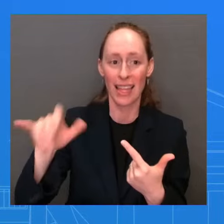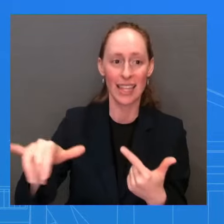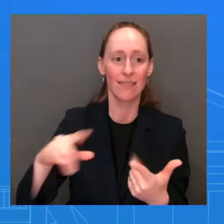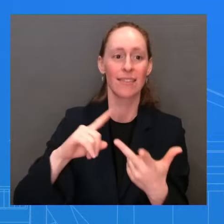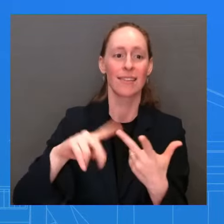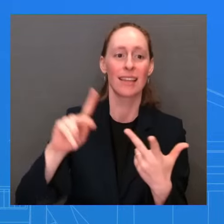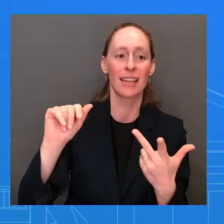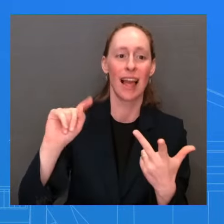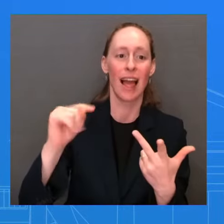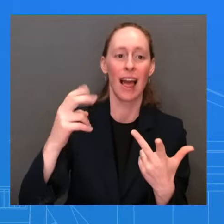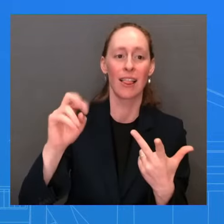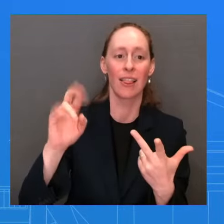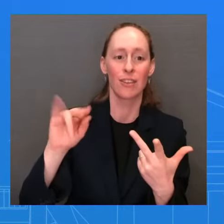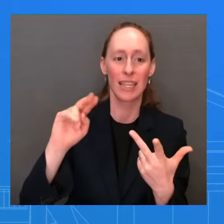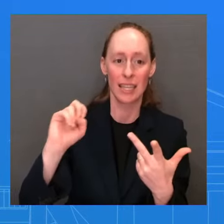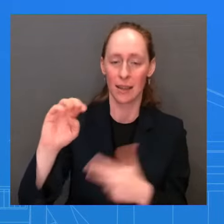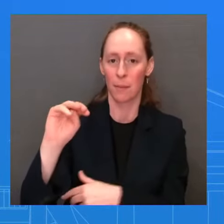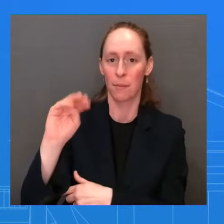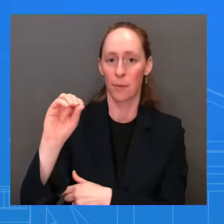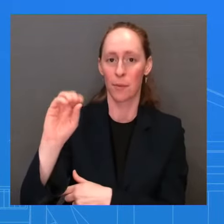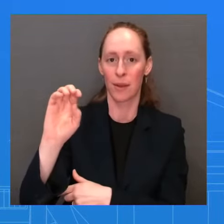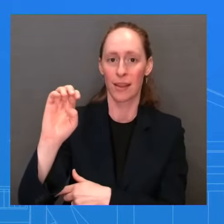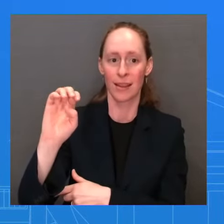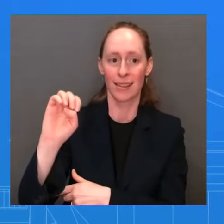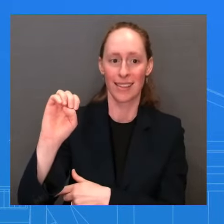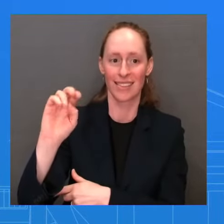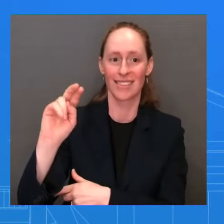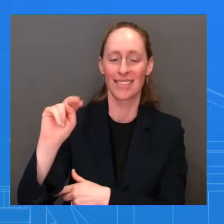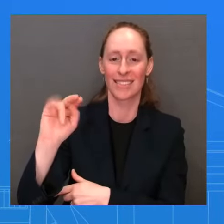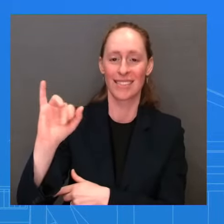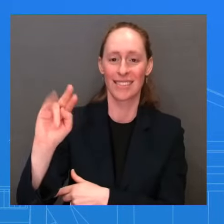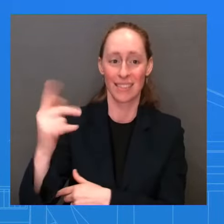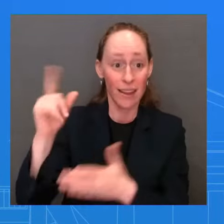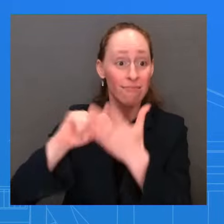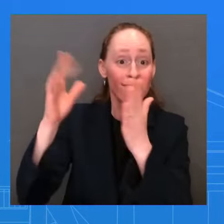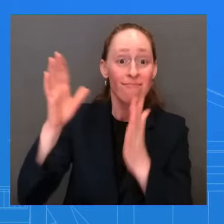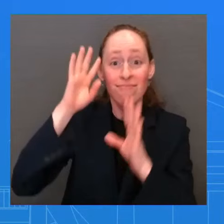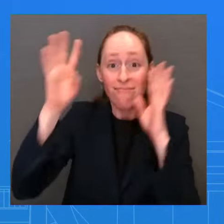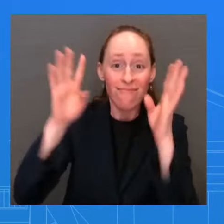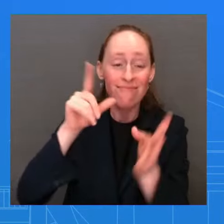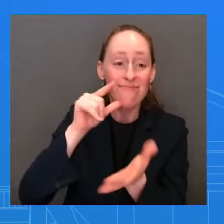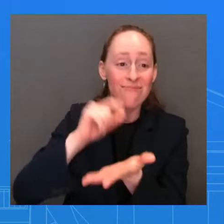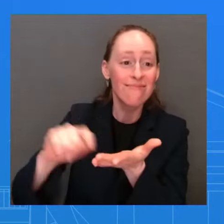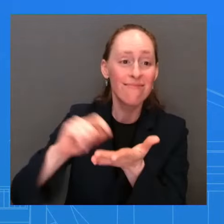After hearing from them briefly at the podium today, the cast will meet with LGBTQI+